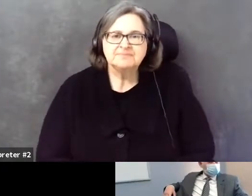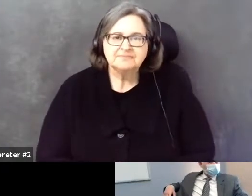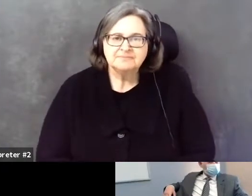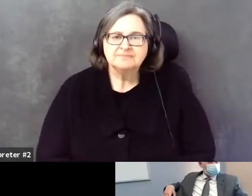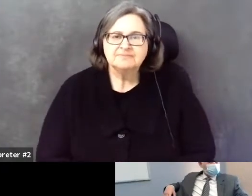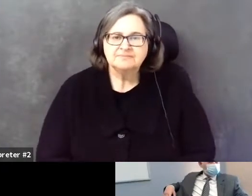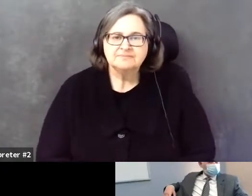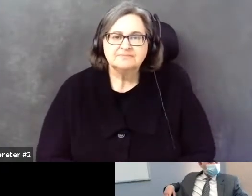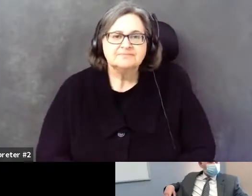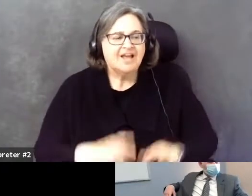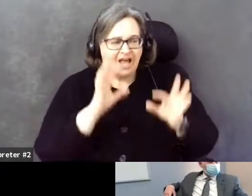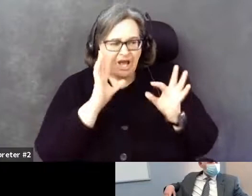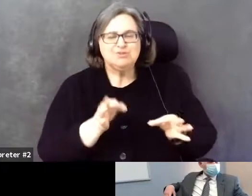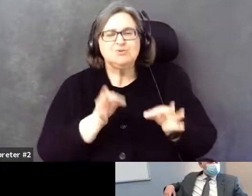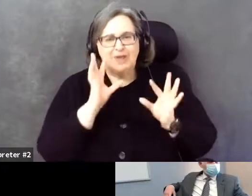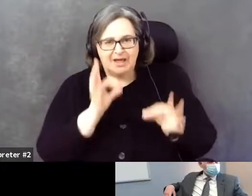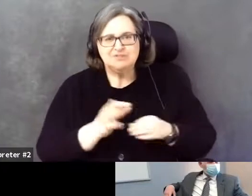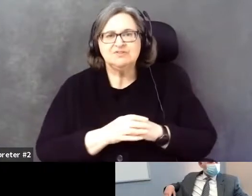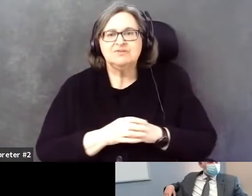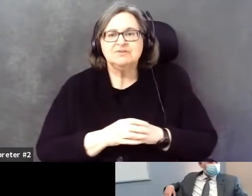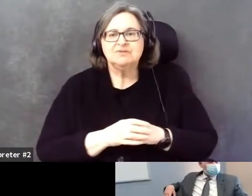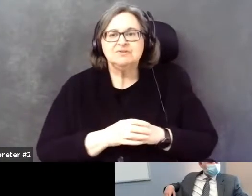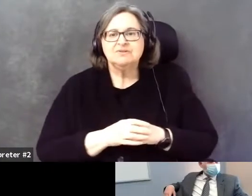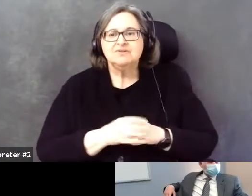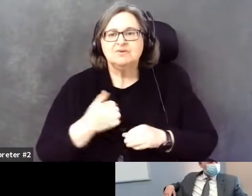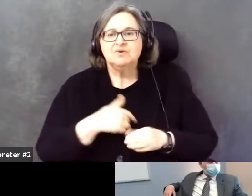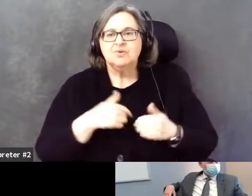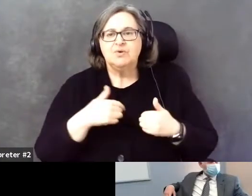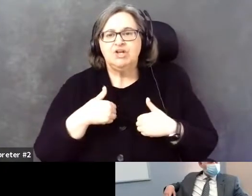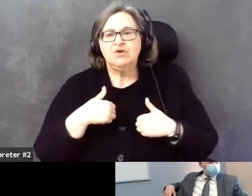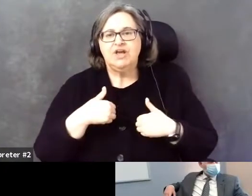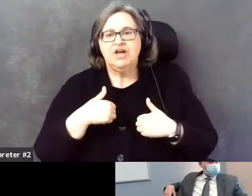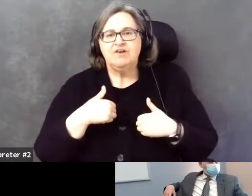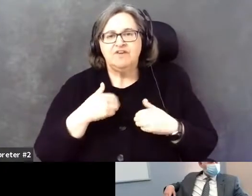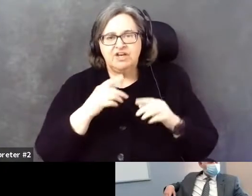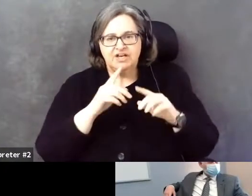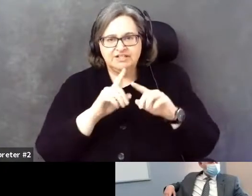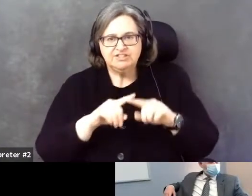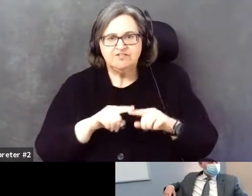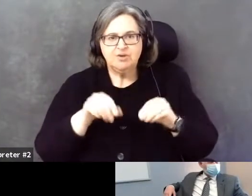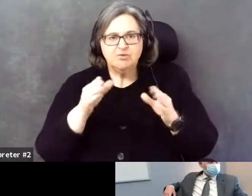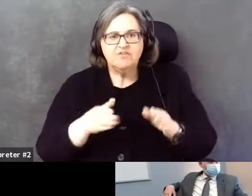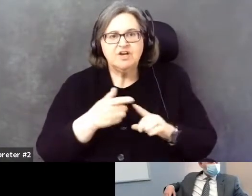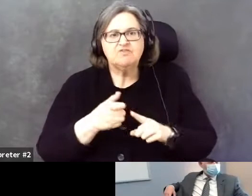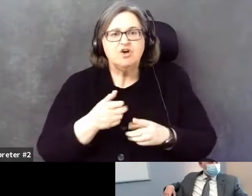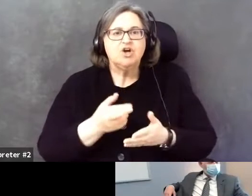Absolutely. So we have injuries and providers from the rehabilitation hospital, attorneys,